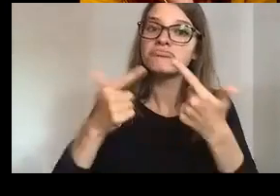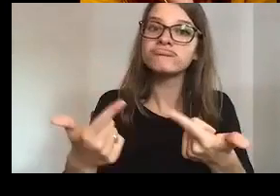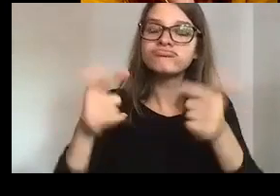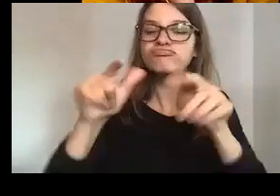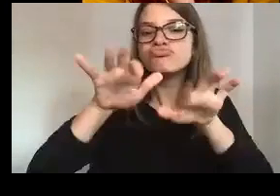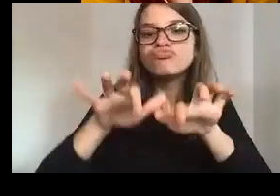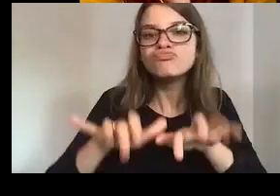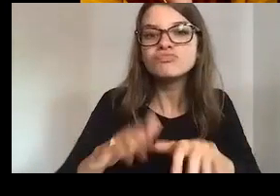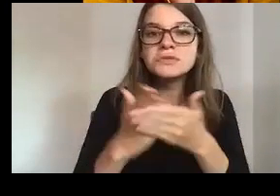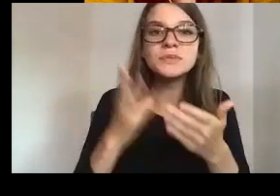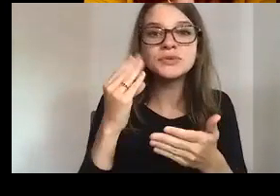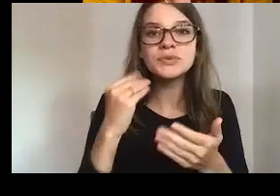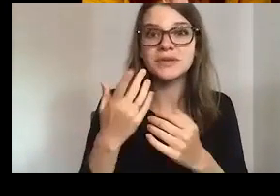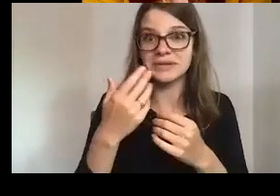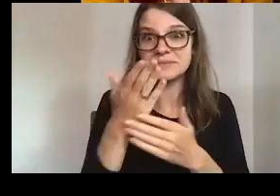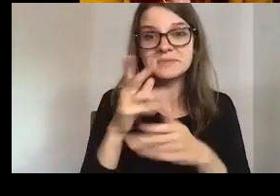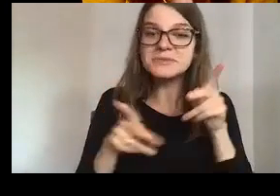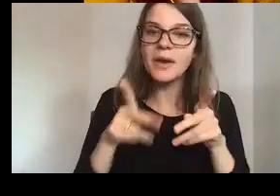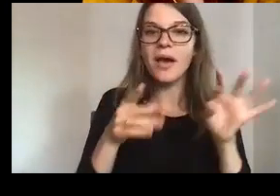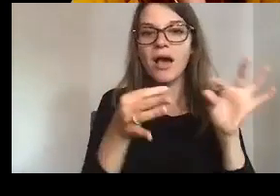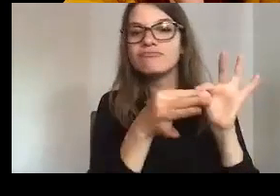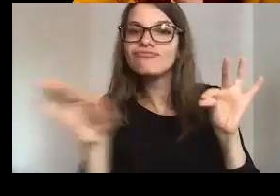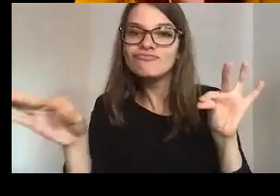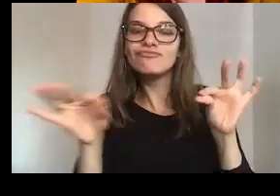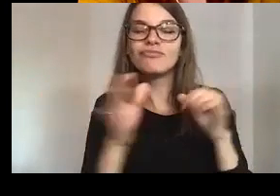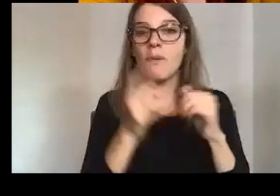provide paragraphs or sentences about your different perspectives